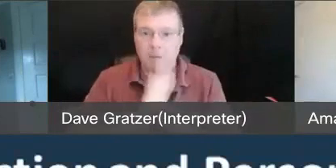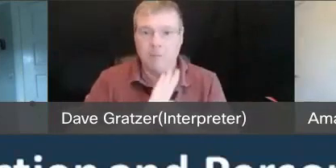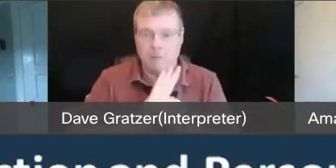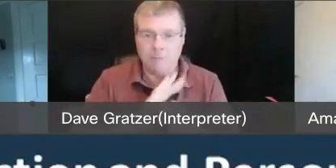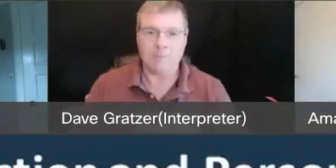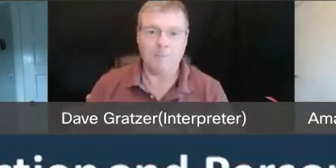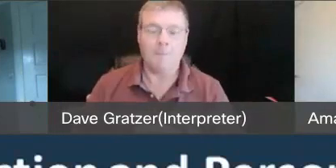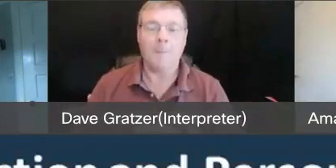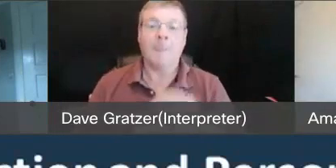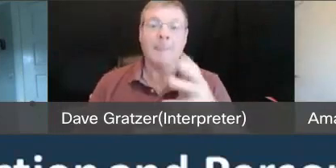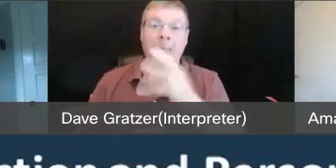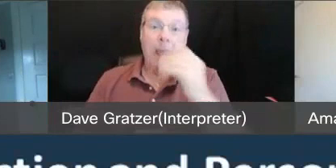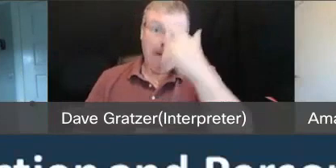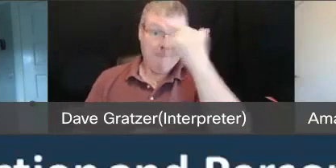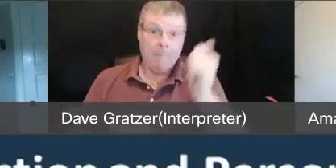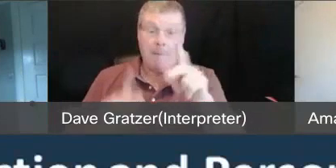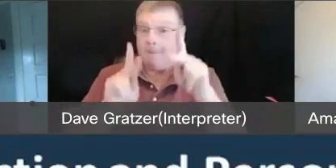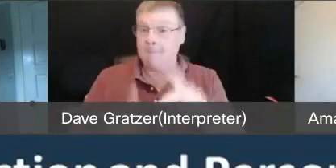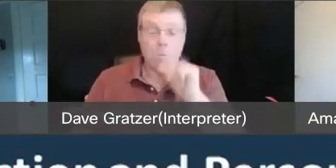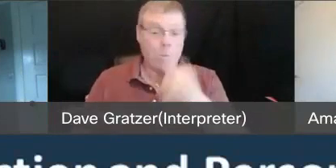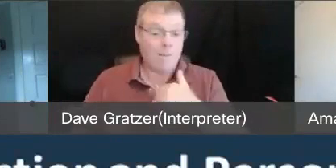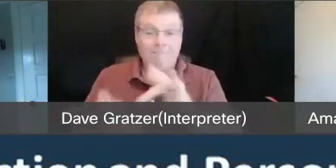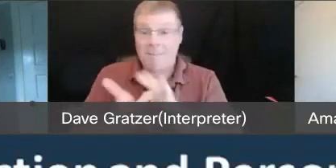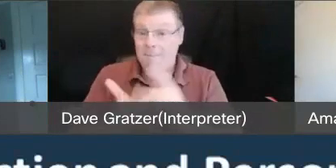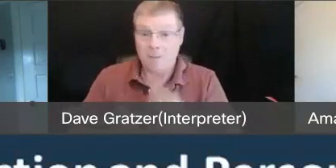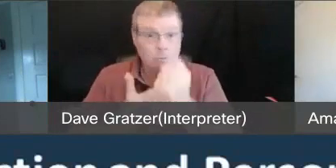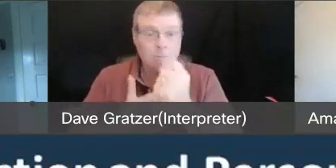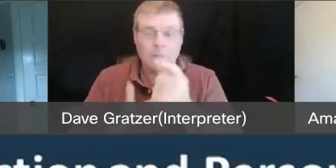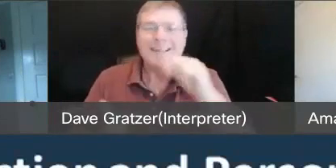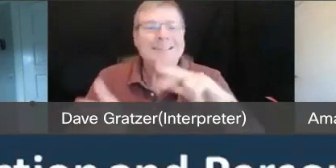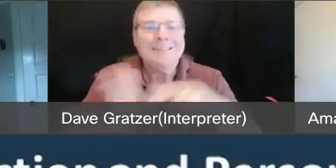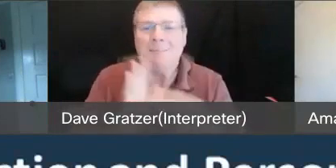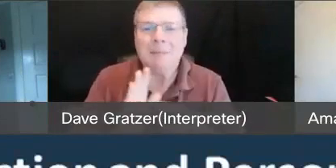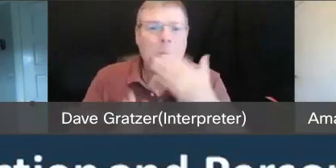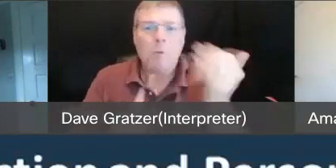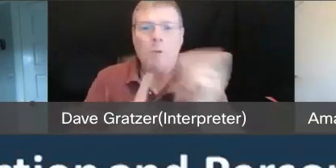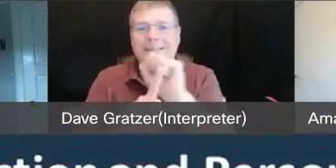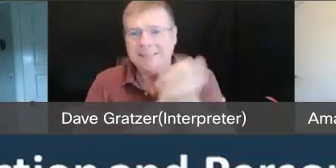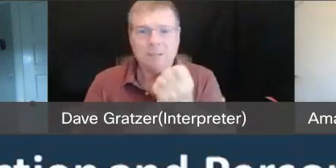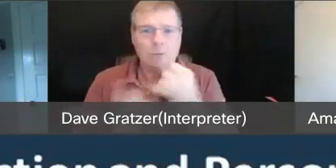And just because somebody doesn't have medical treatment doesn't mean there aren't conditions or issues that exist.